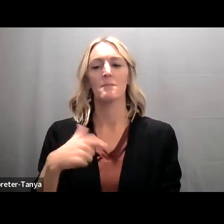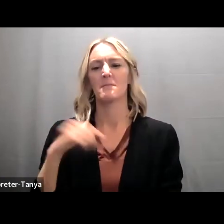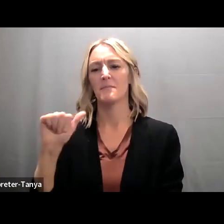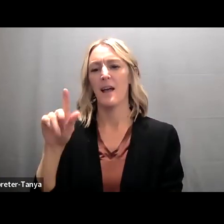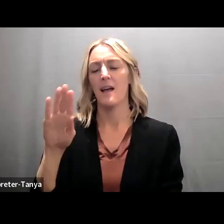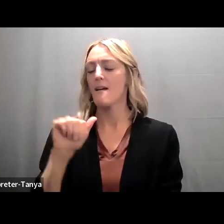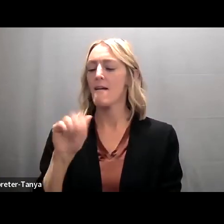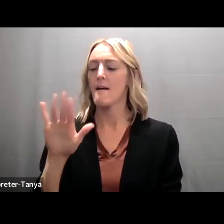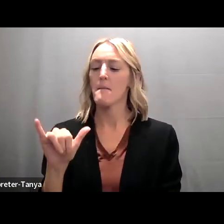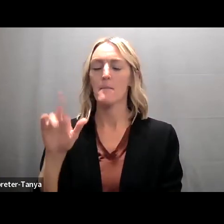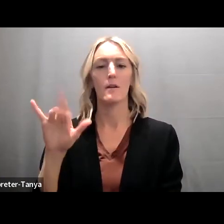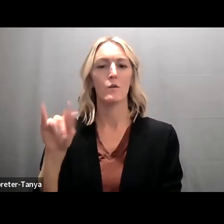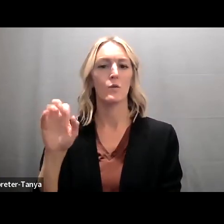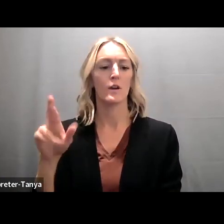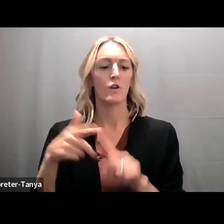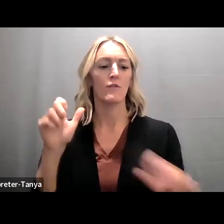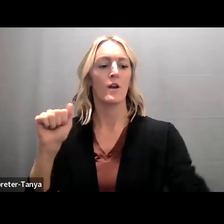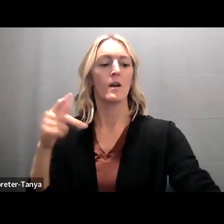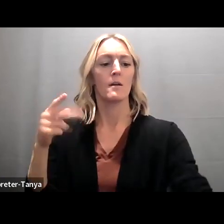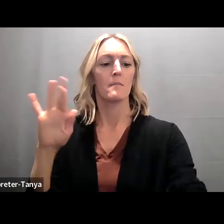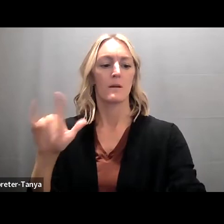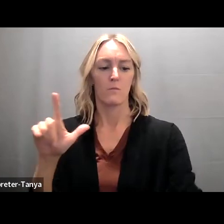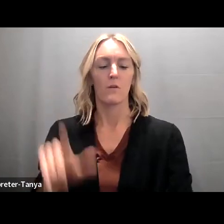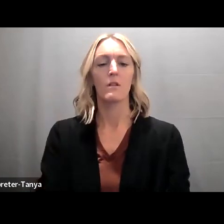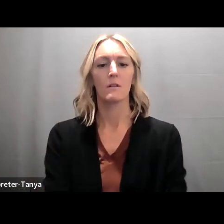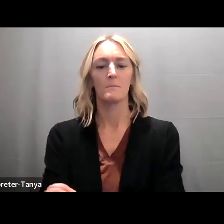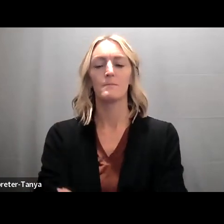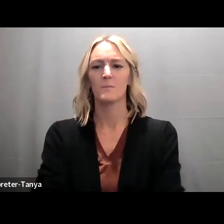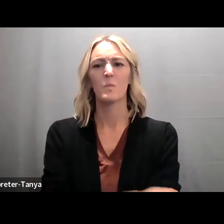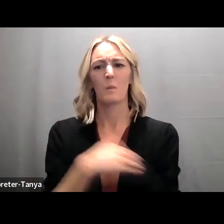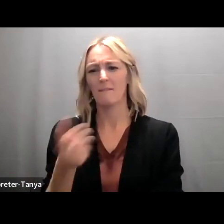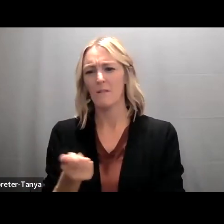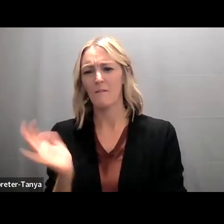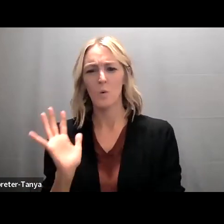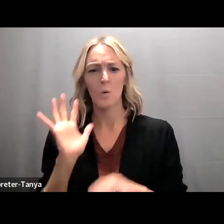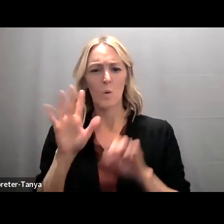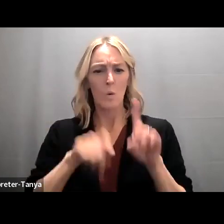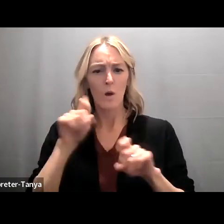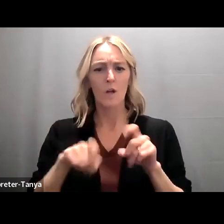We've had a few question and answers come through. This question was for Amber.